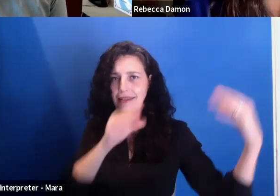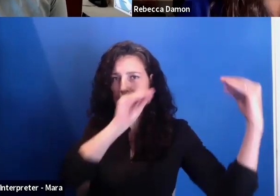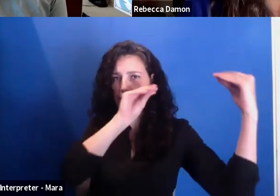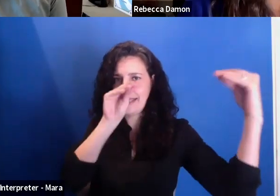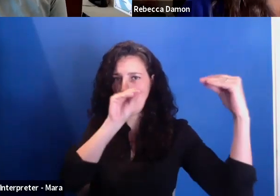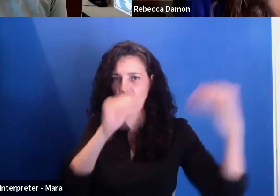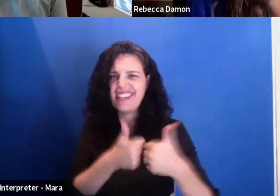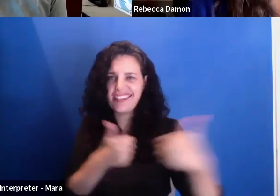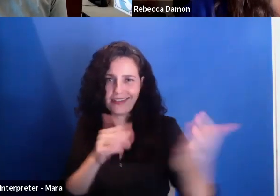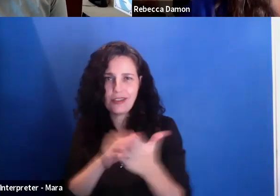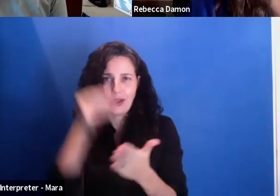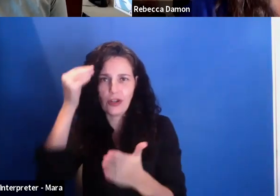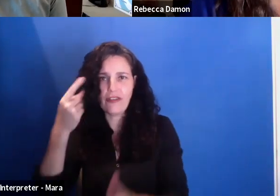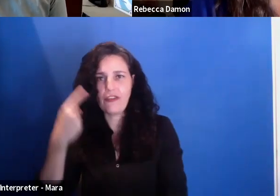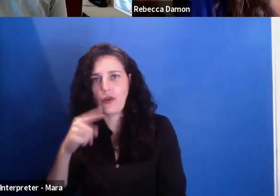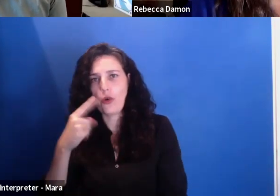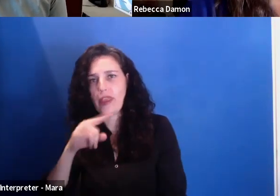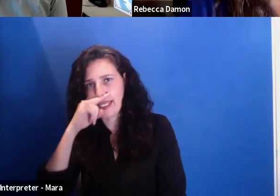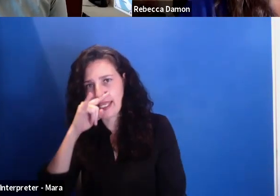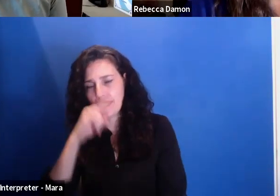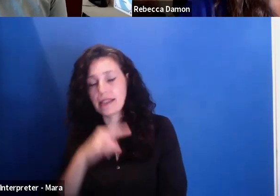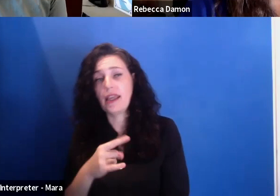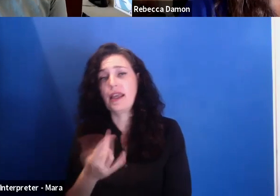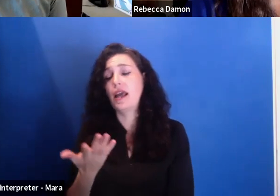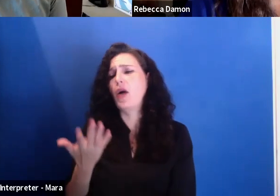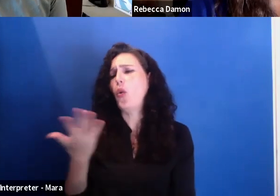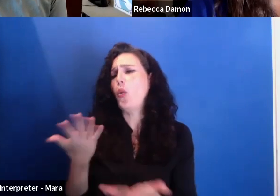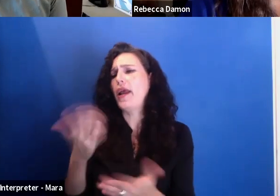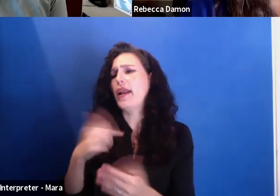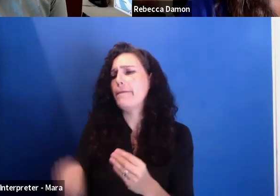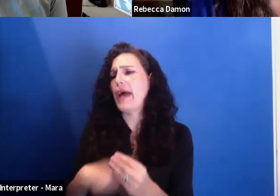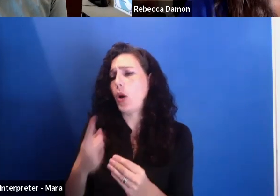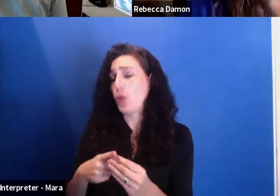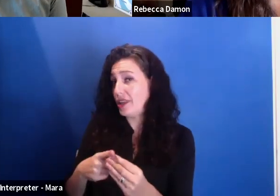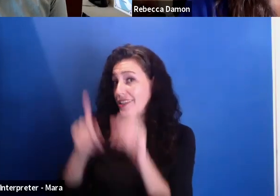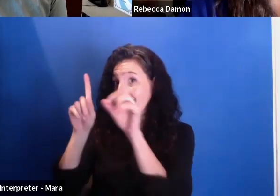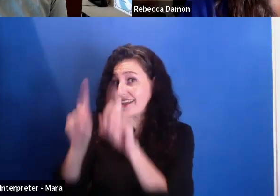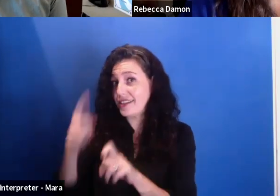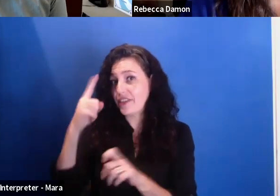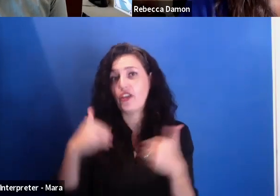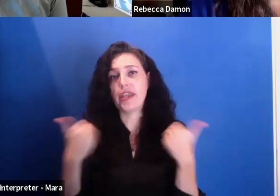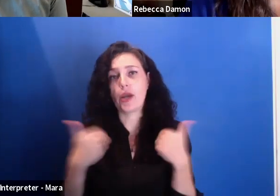is what about COVID testing for minors? Everyone has to be COVID tested. There is no exception based on age.